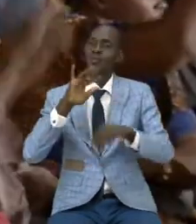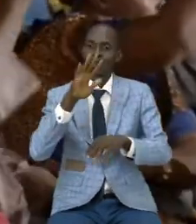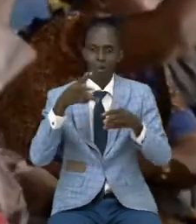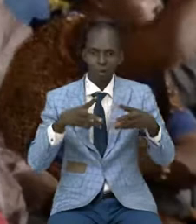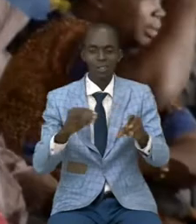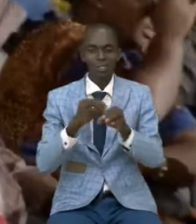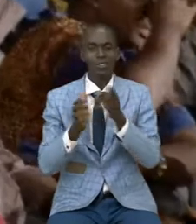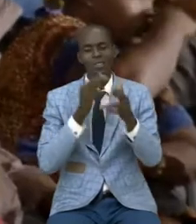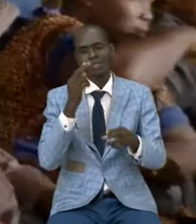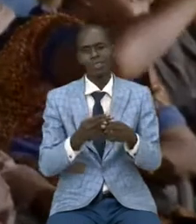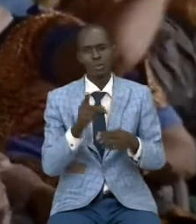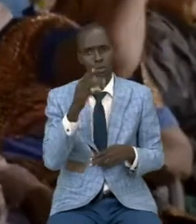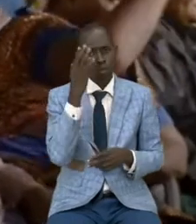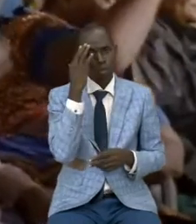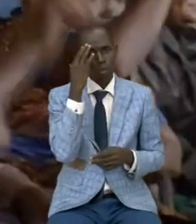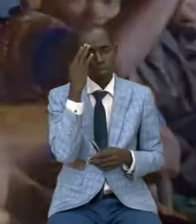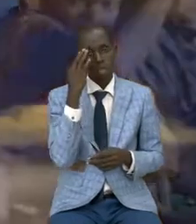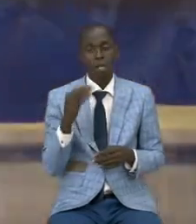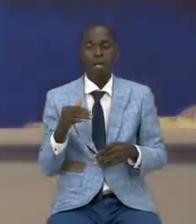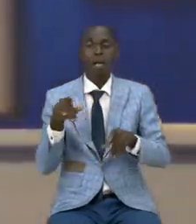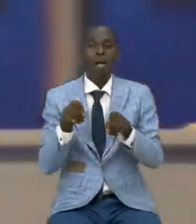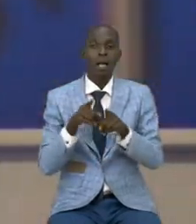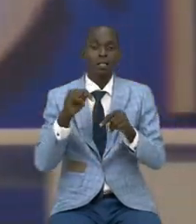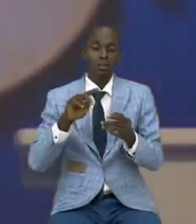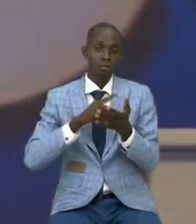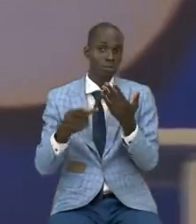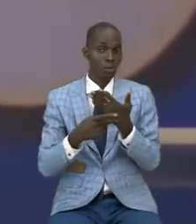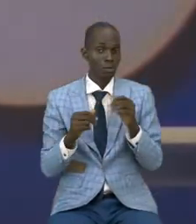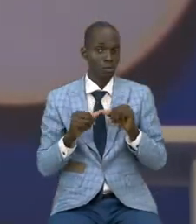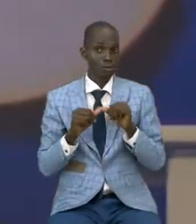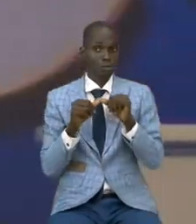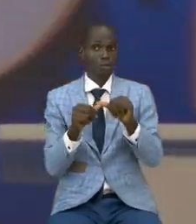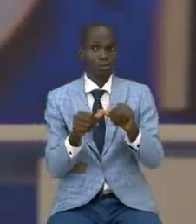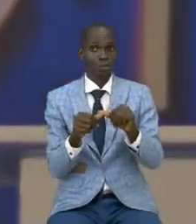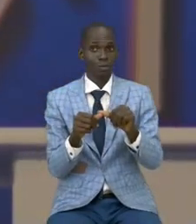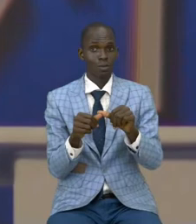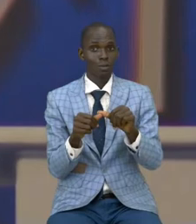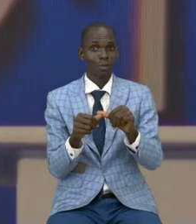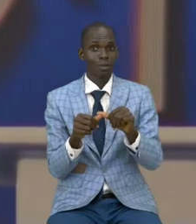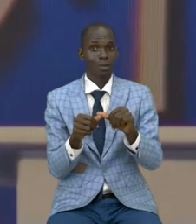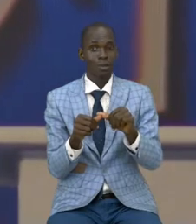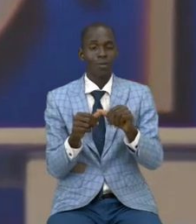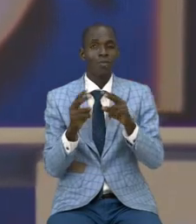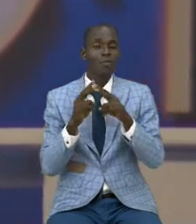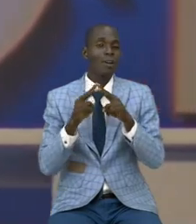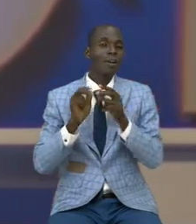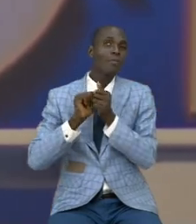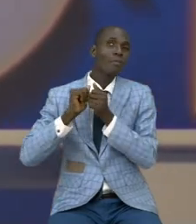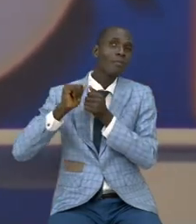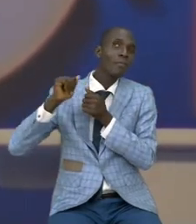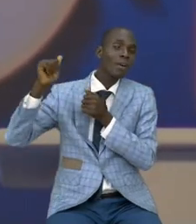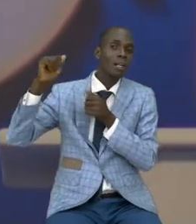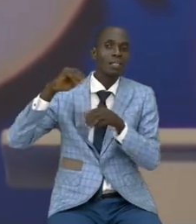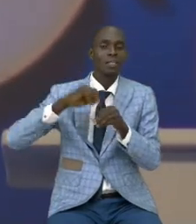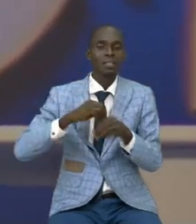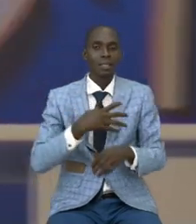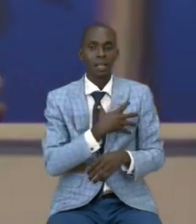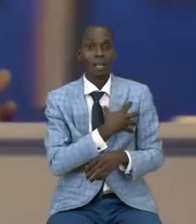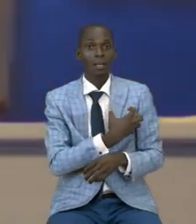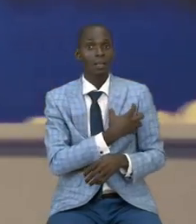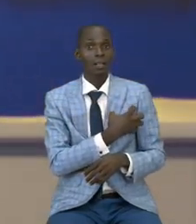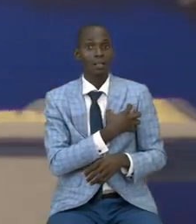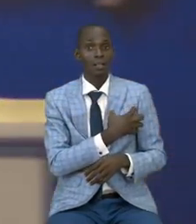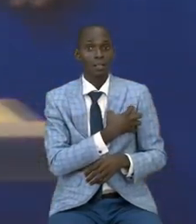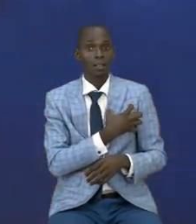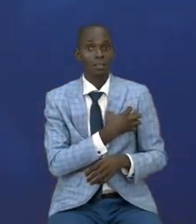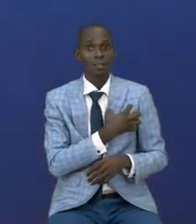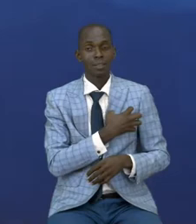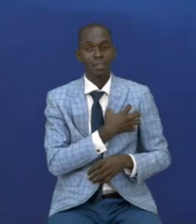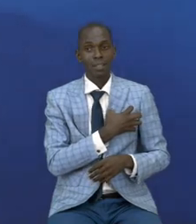you know as the crusade continued or far away in canada before you get to canada from here from the